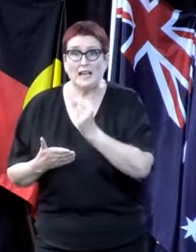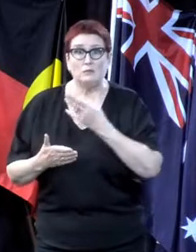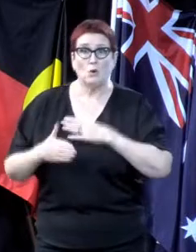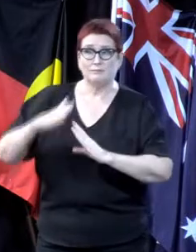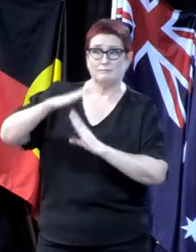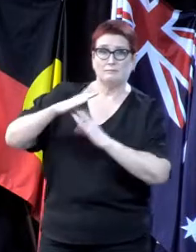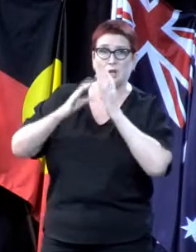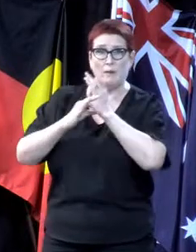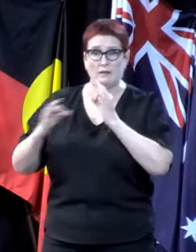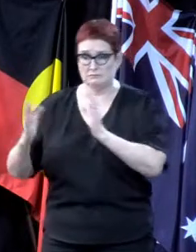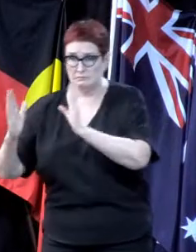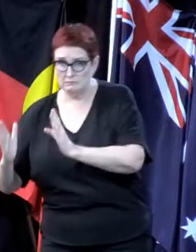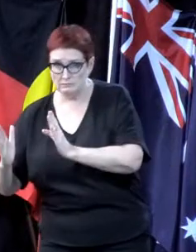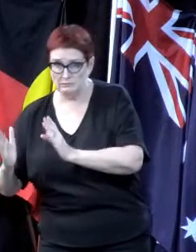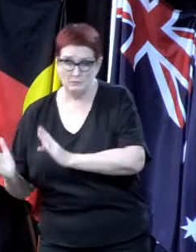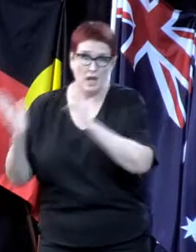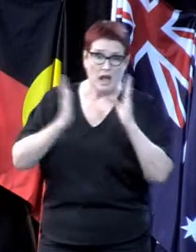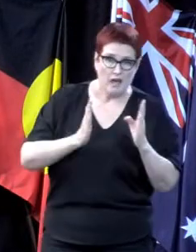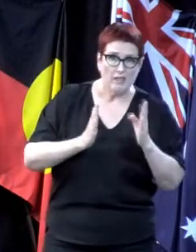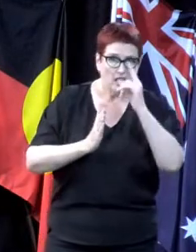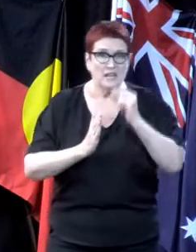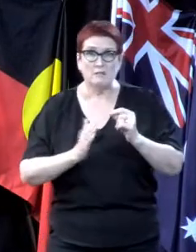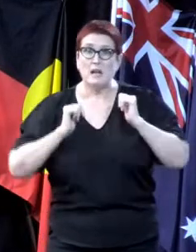and, on the other side, we have people practicing dance choreography.